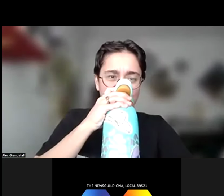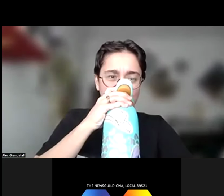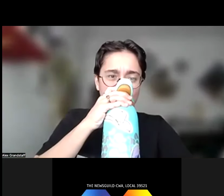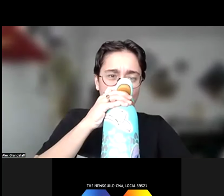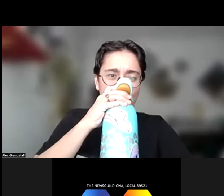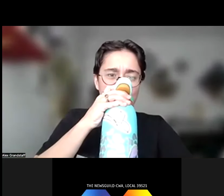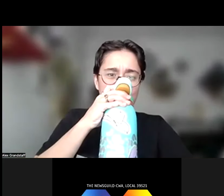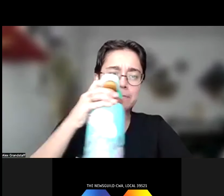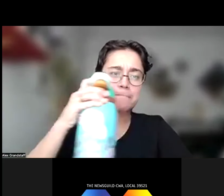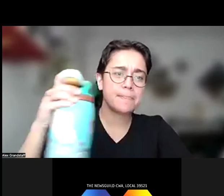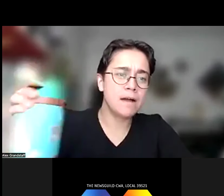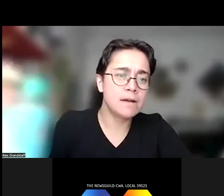I see a couple other folks.